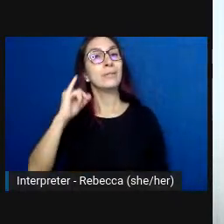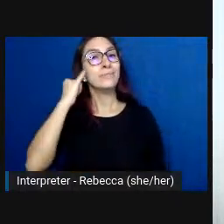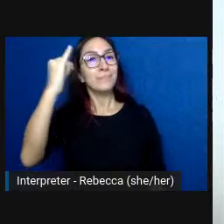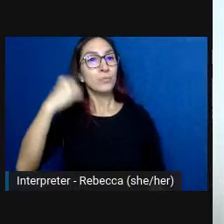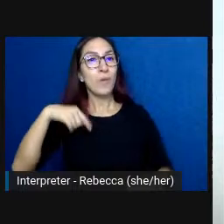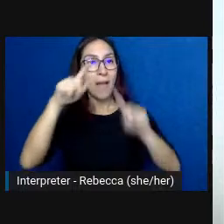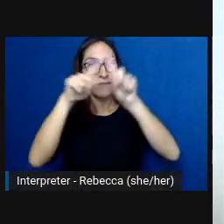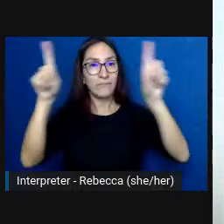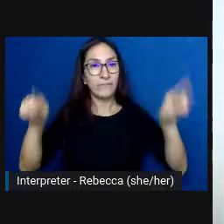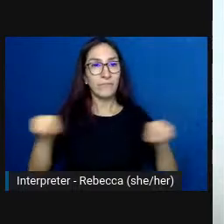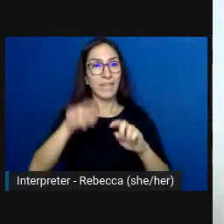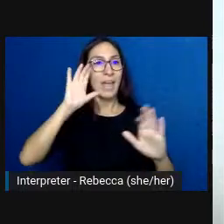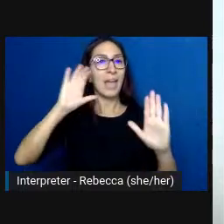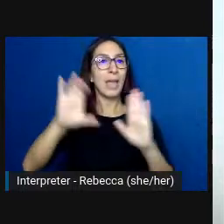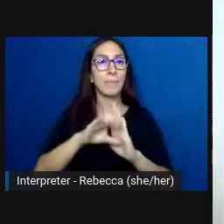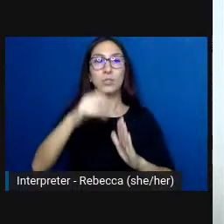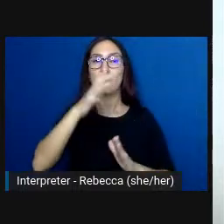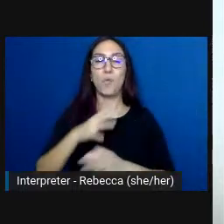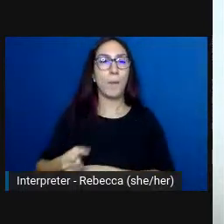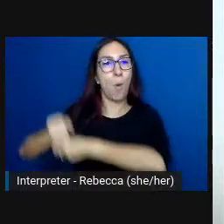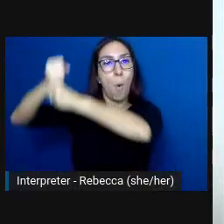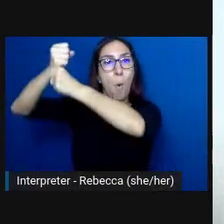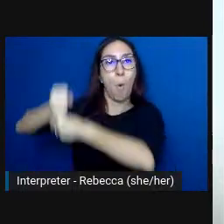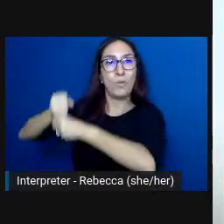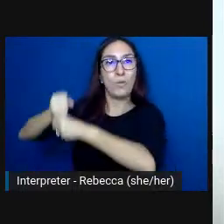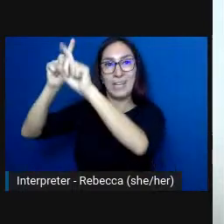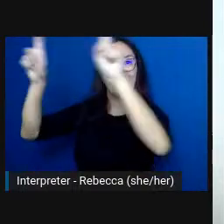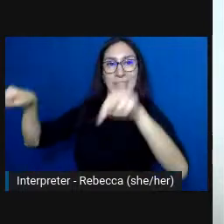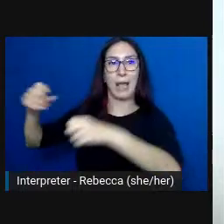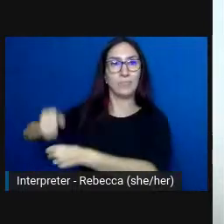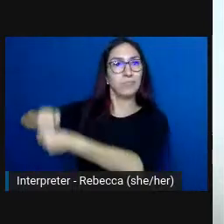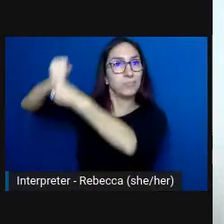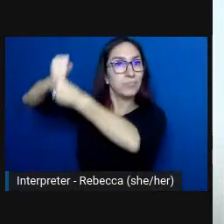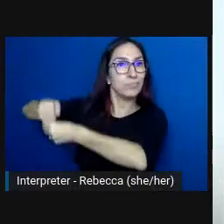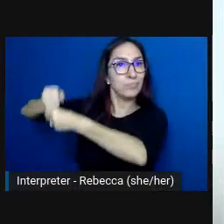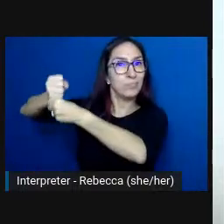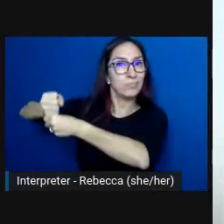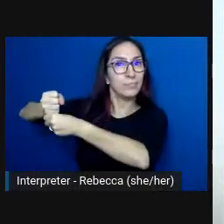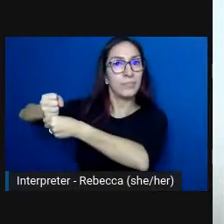the text as part of your Alt Text description. An example is if